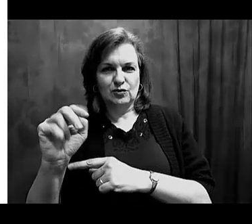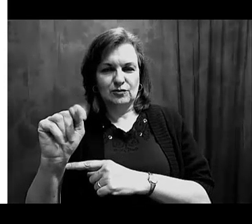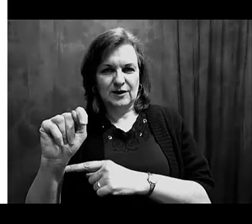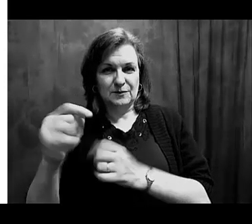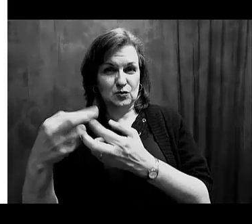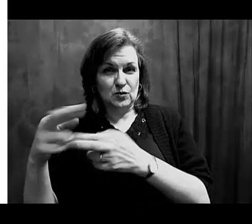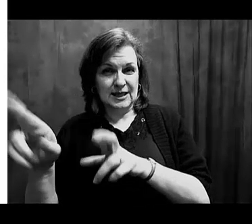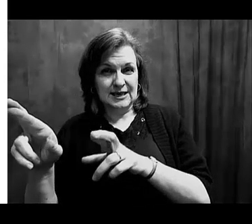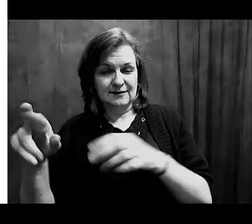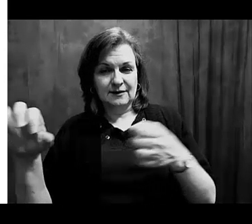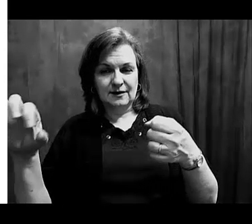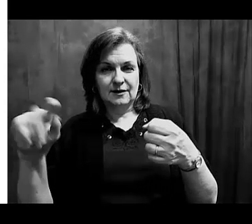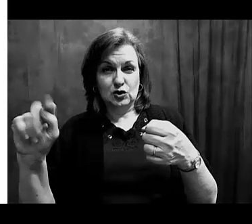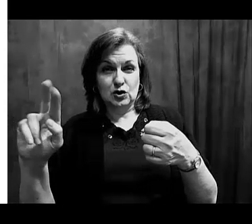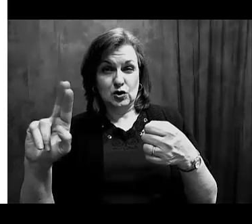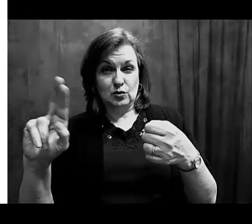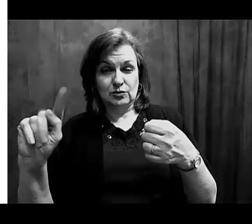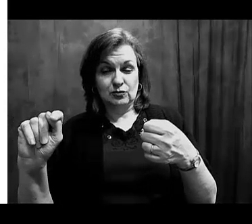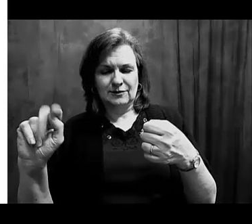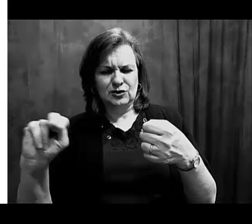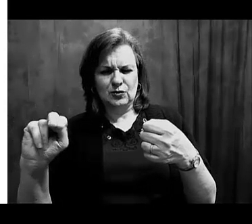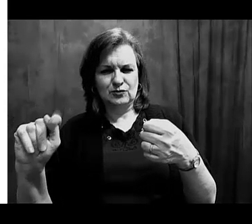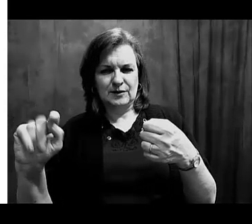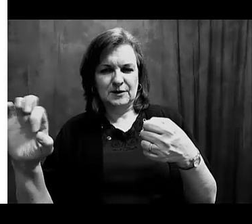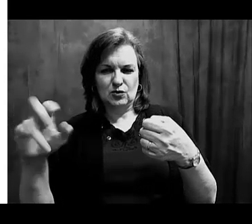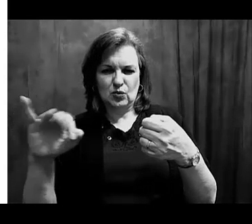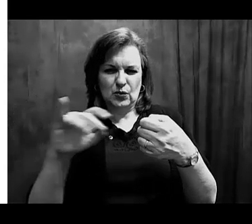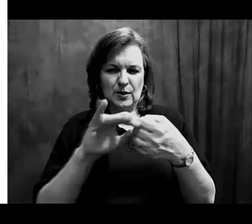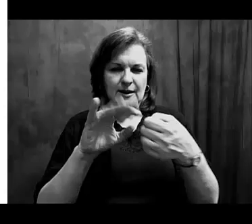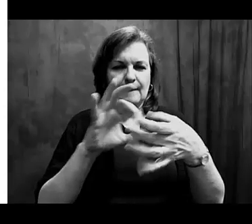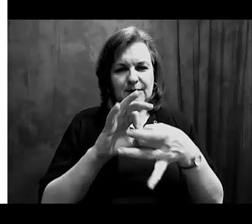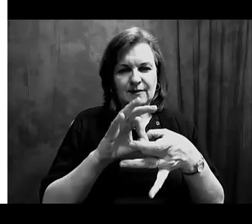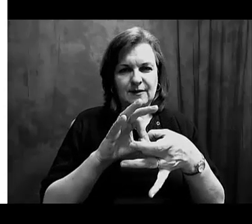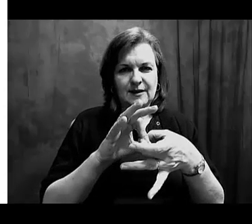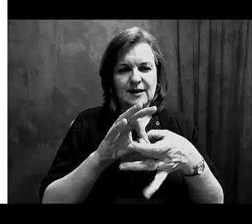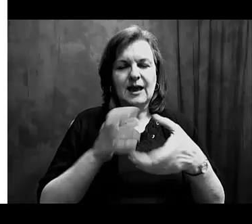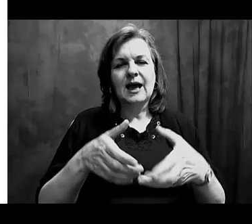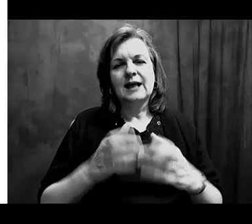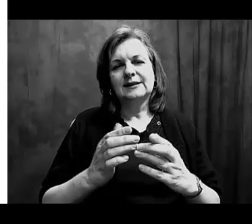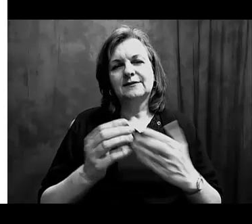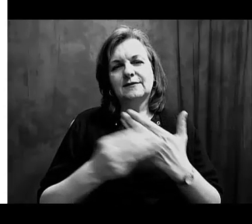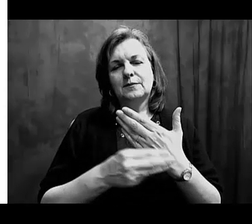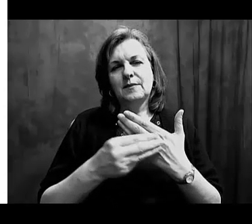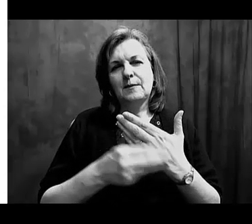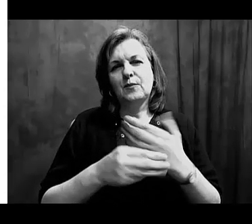and allow ions to come in -- what kind of ions do you think these are?